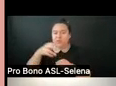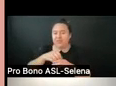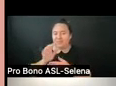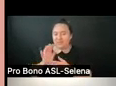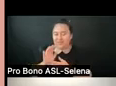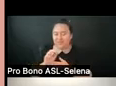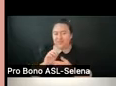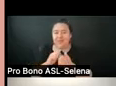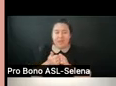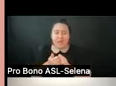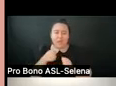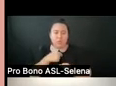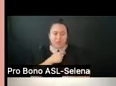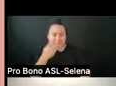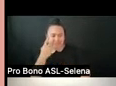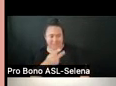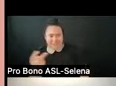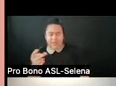the film and how it will be treated.